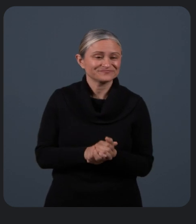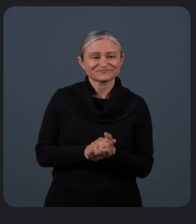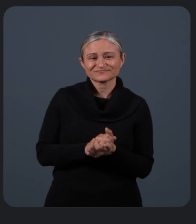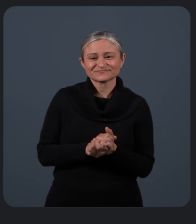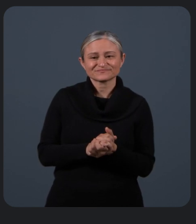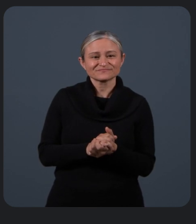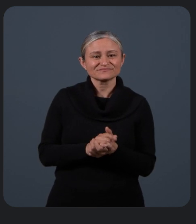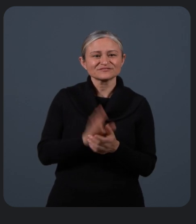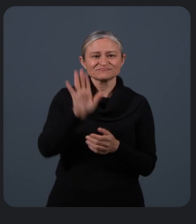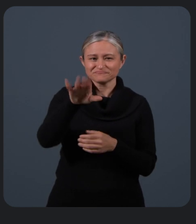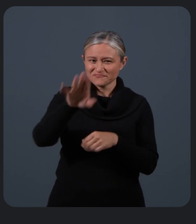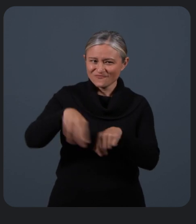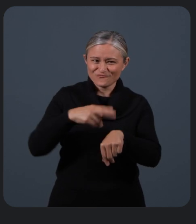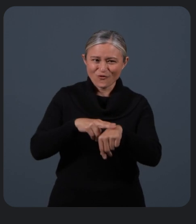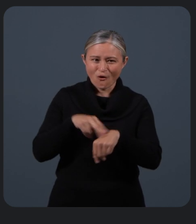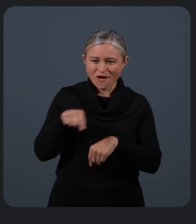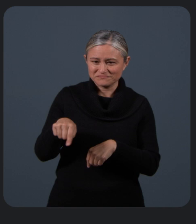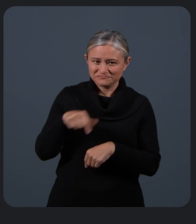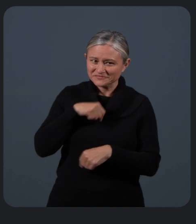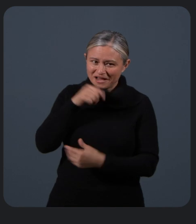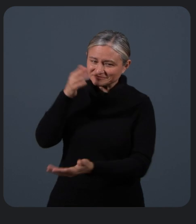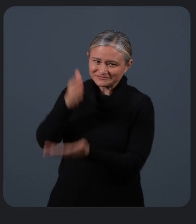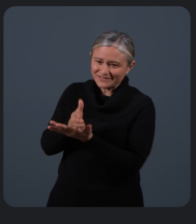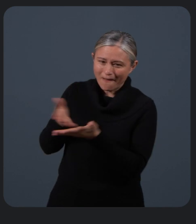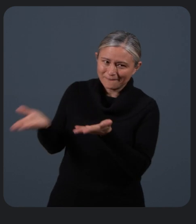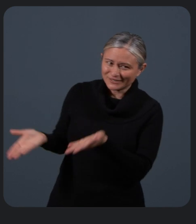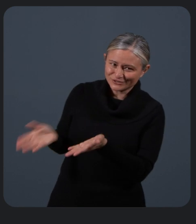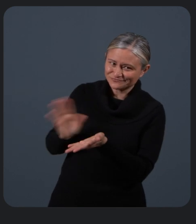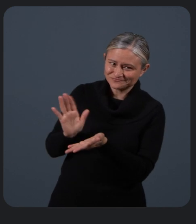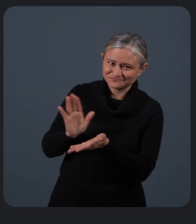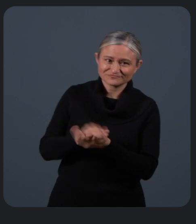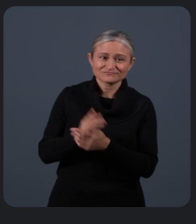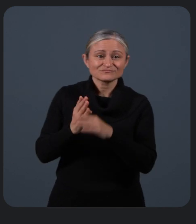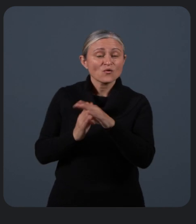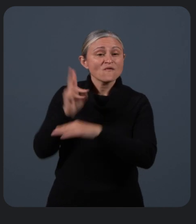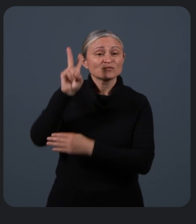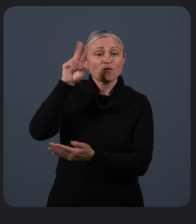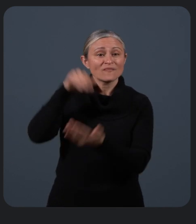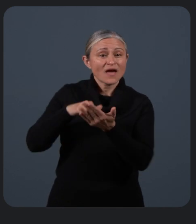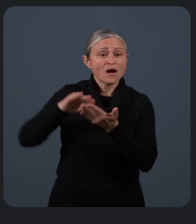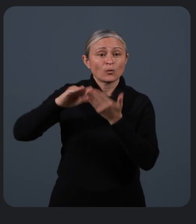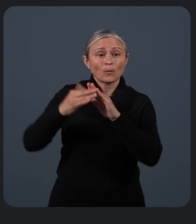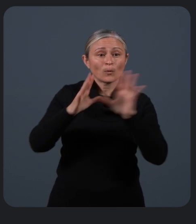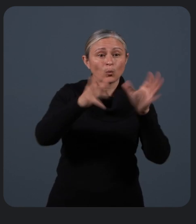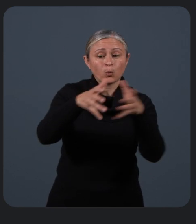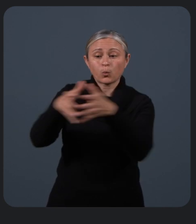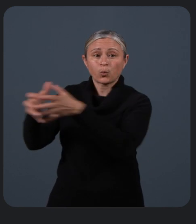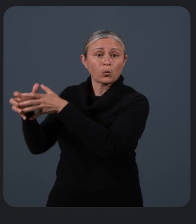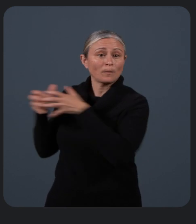stop after I/O. There are over 2,000 community groups in 140